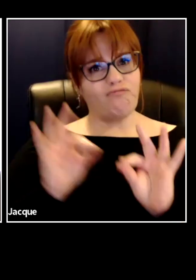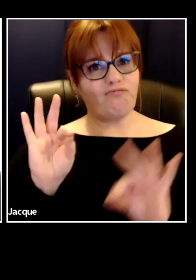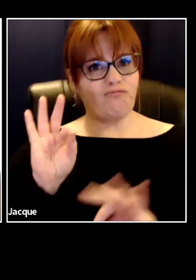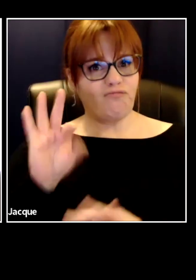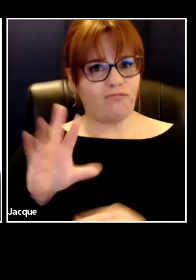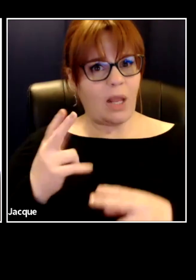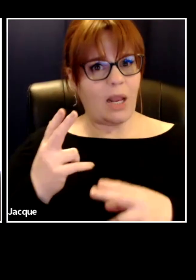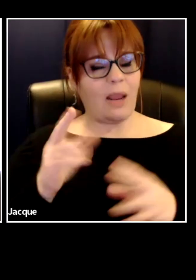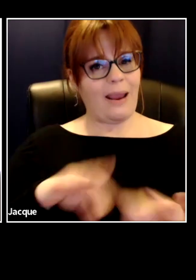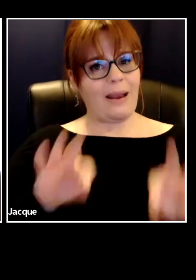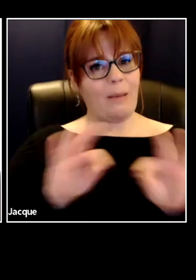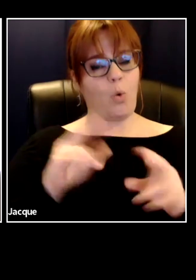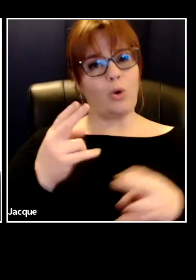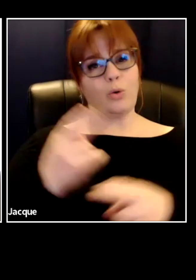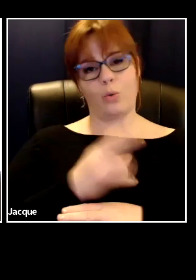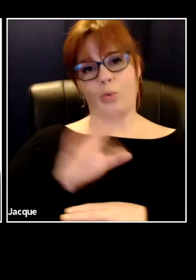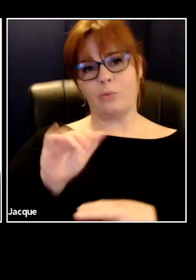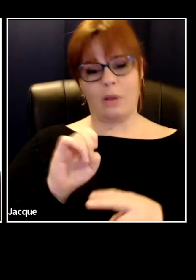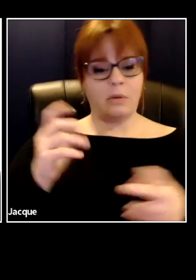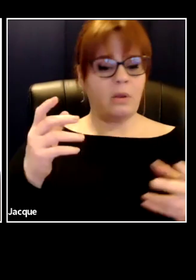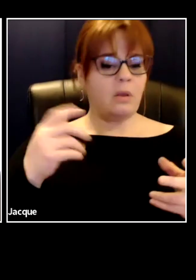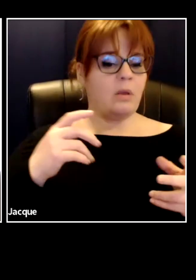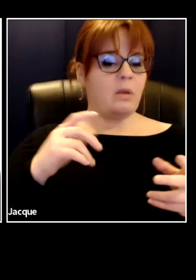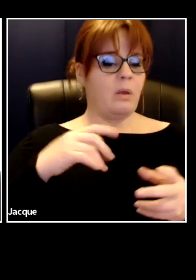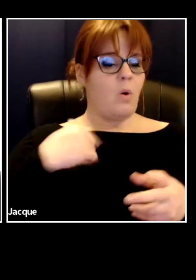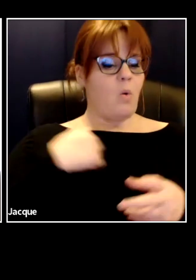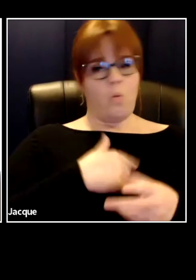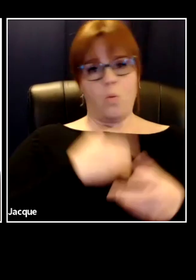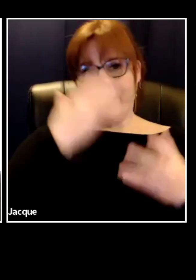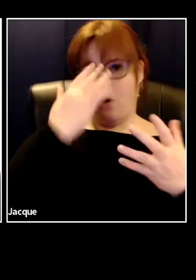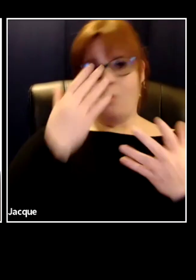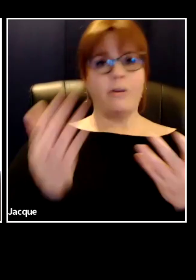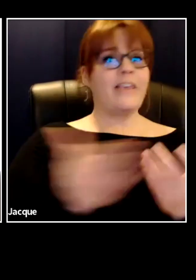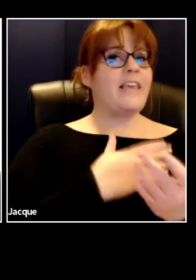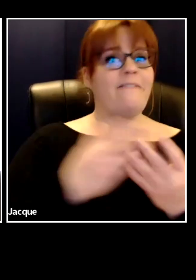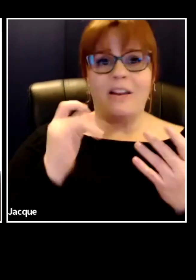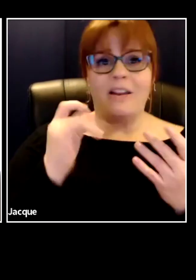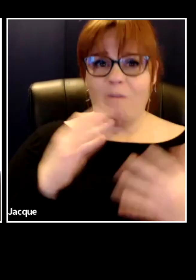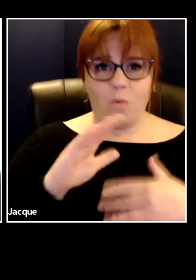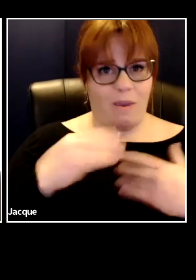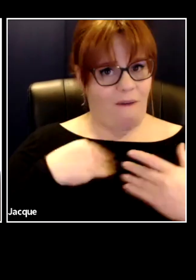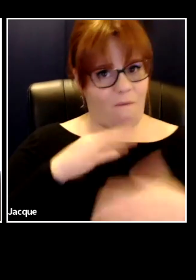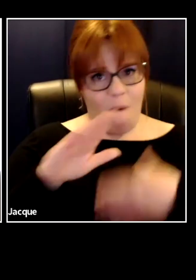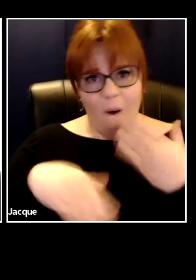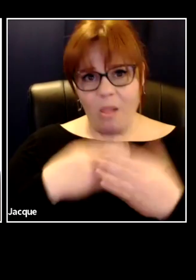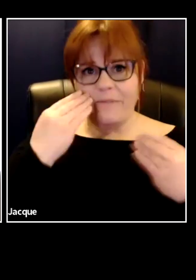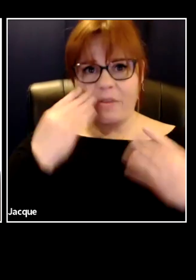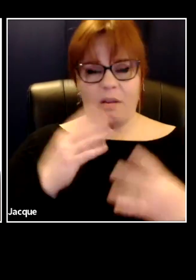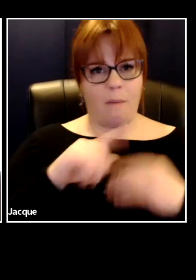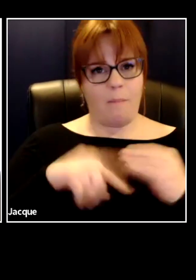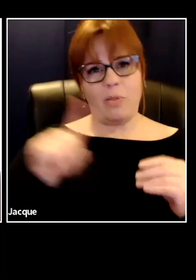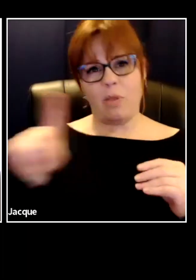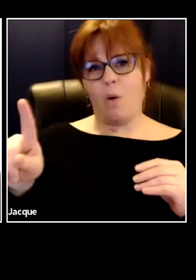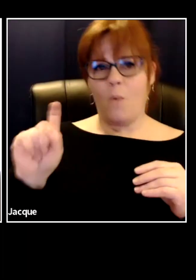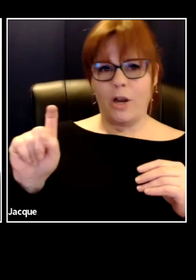you know, we know even if we now have all the data about the 160,000 missing curb ramps, how